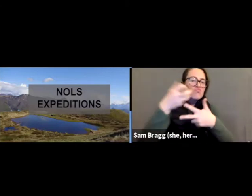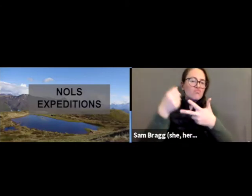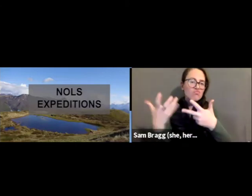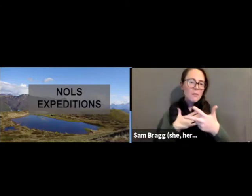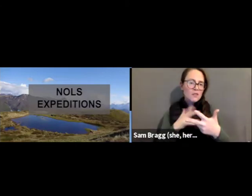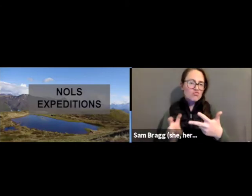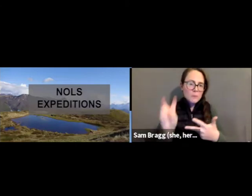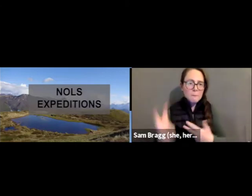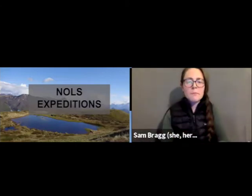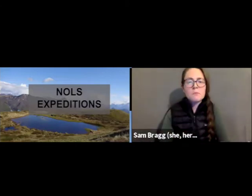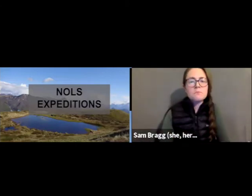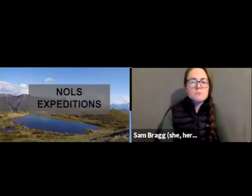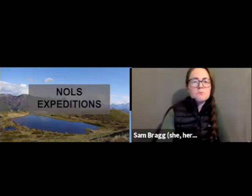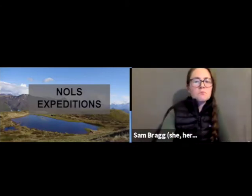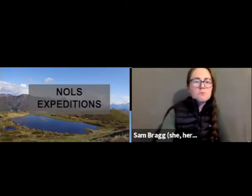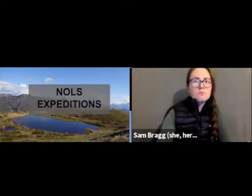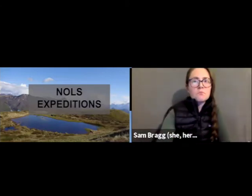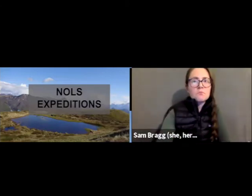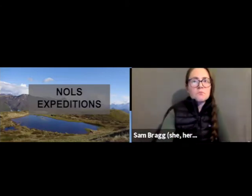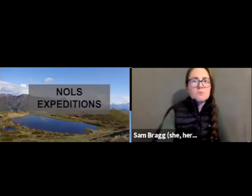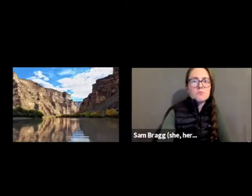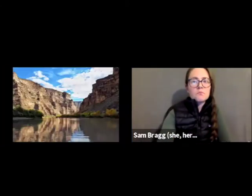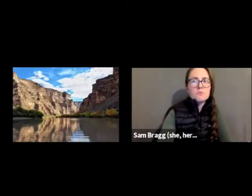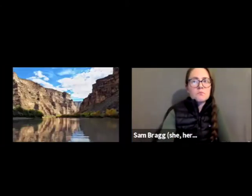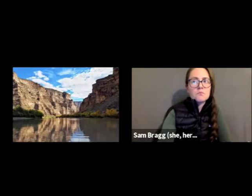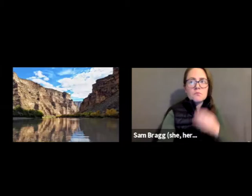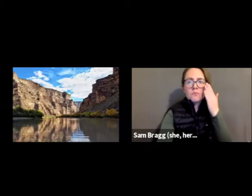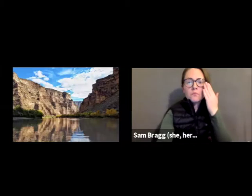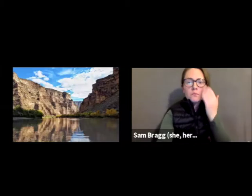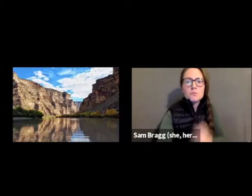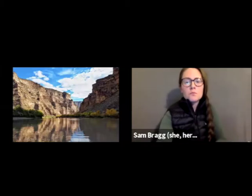and then a backpacking trip and I'll expand upon my experiences with each expedition.